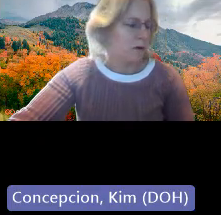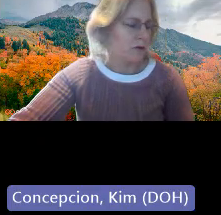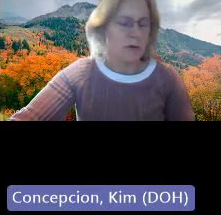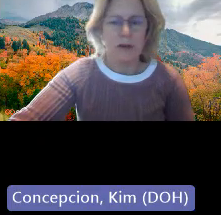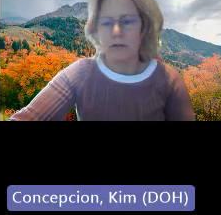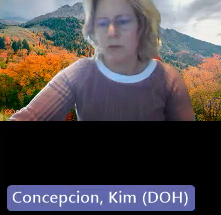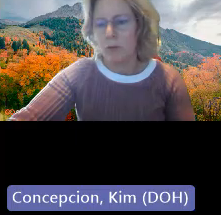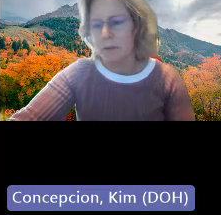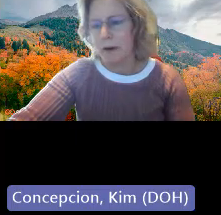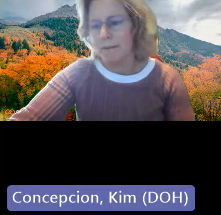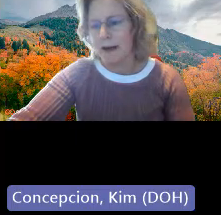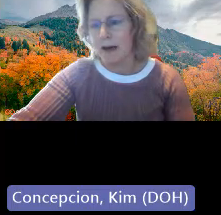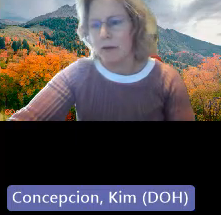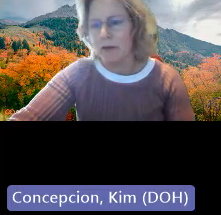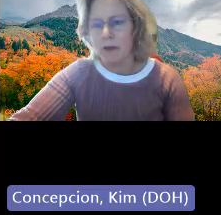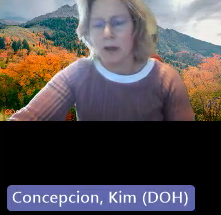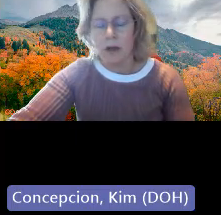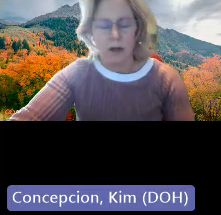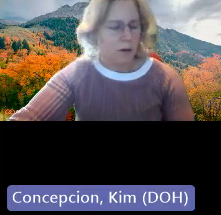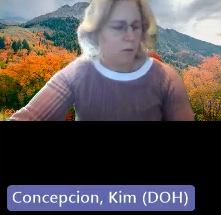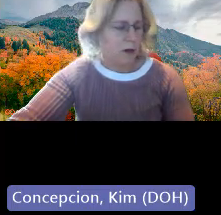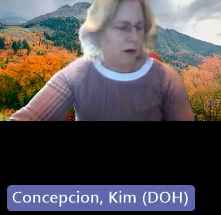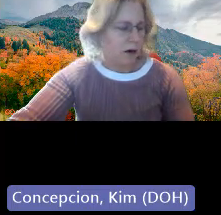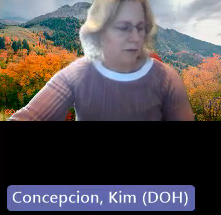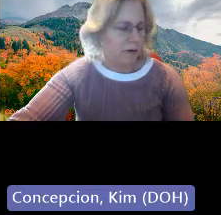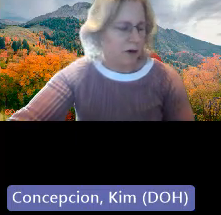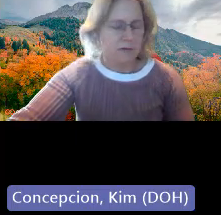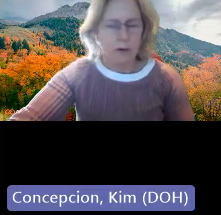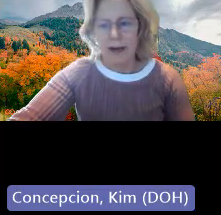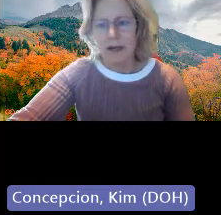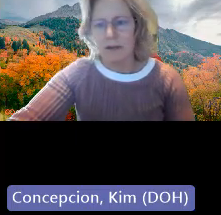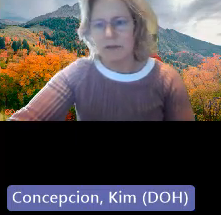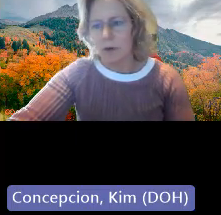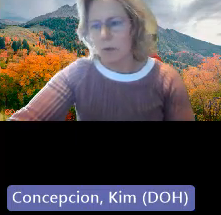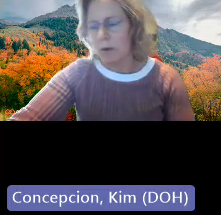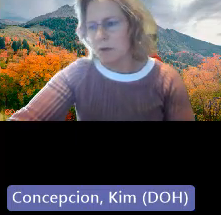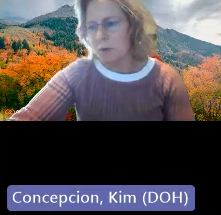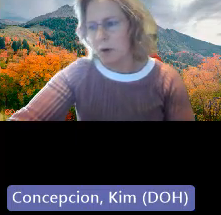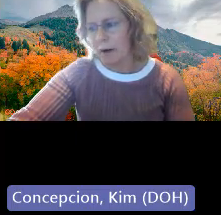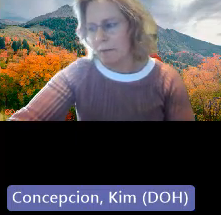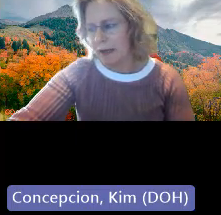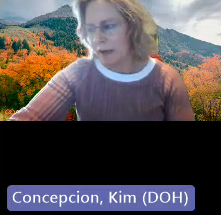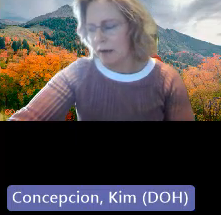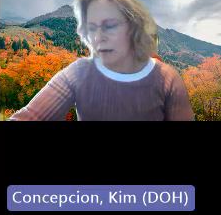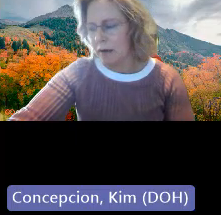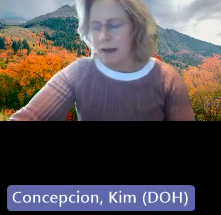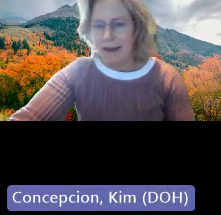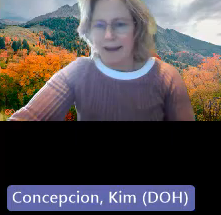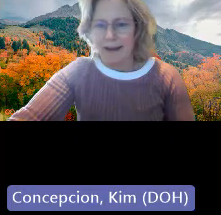and I'm the wellness coordinator for Department of Health. We offer a variety of different wellness programming,